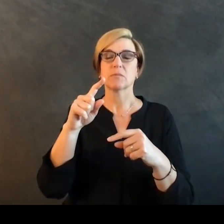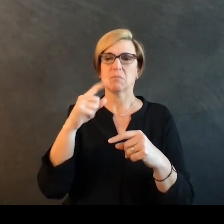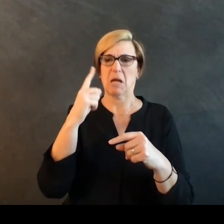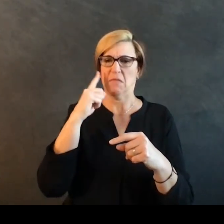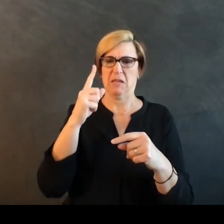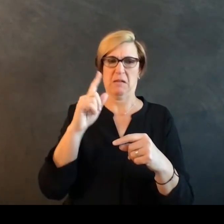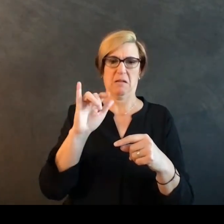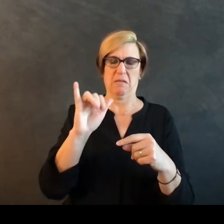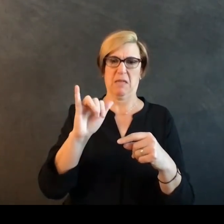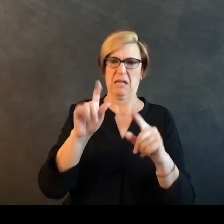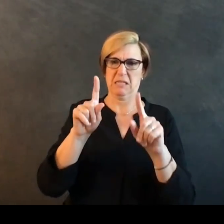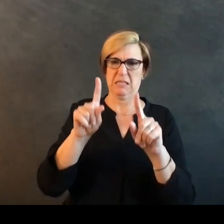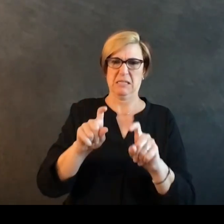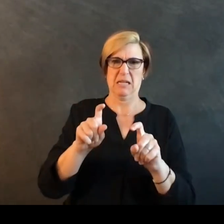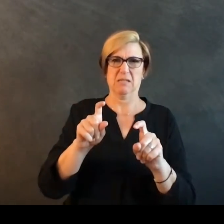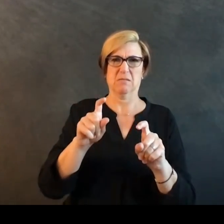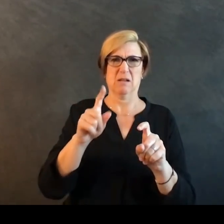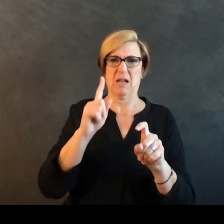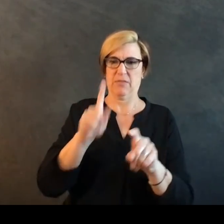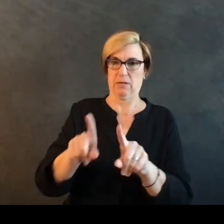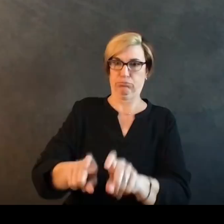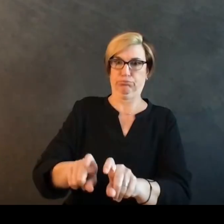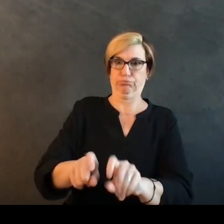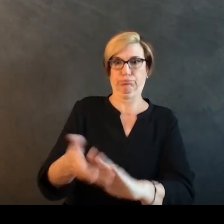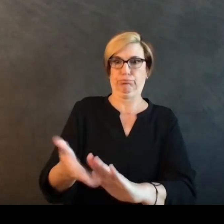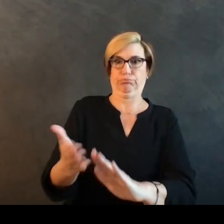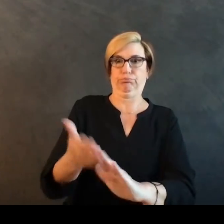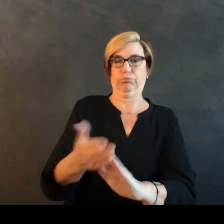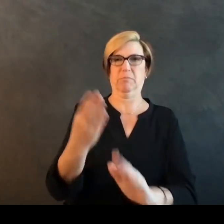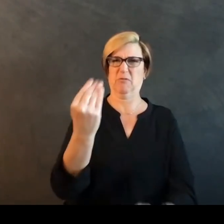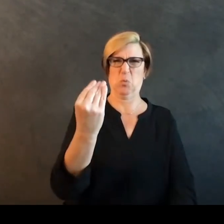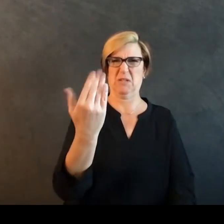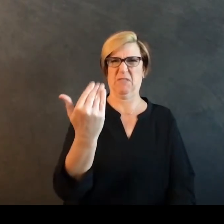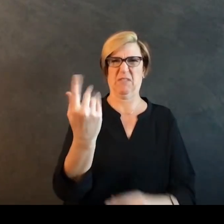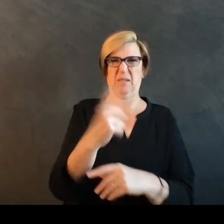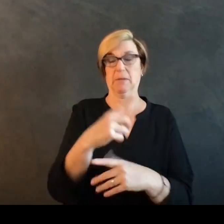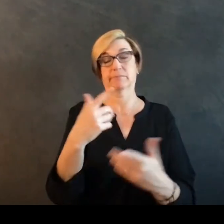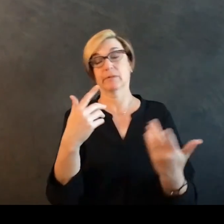15 minutes I went to work I didn't wait for it but said it took 14 minutes or